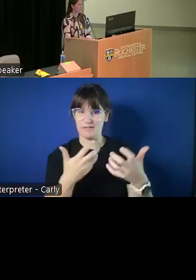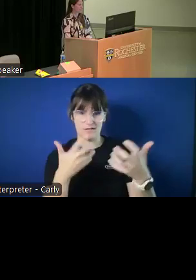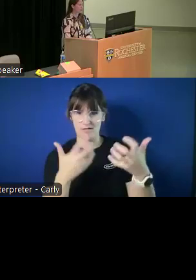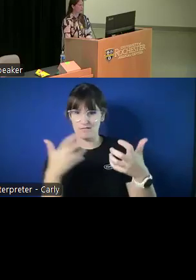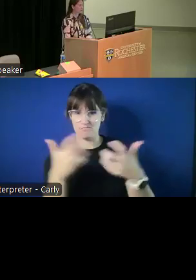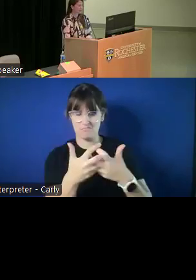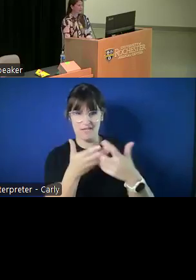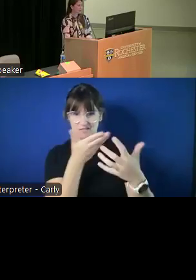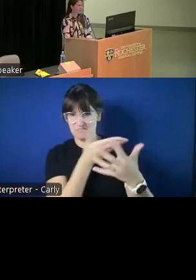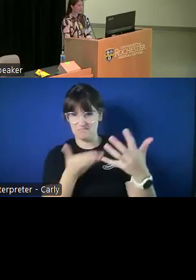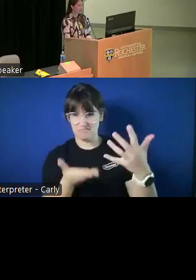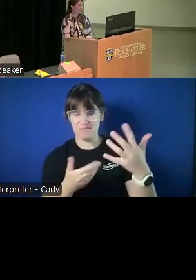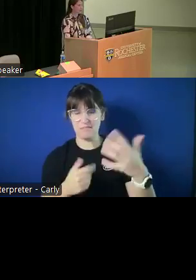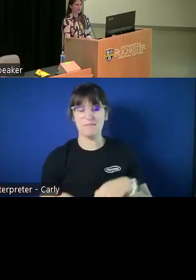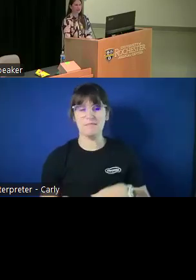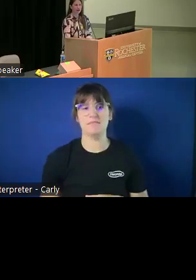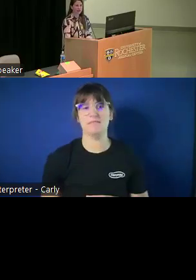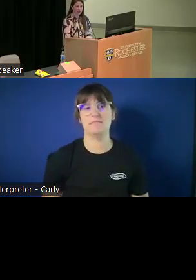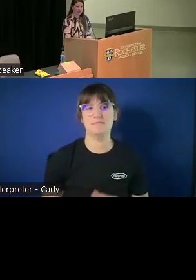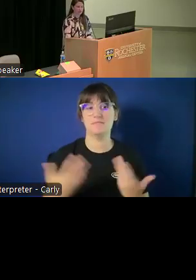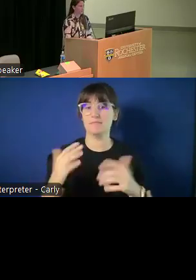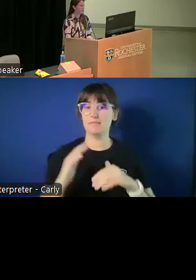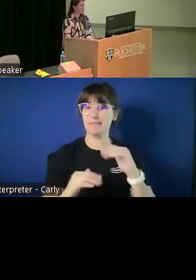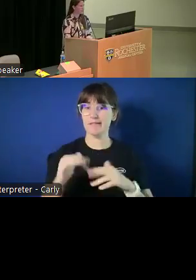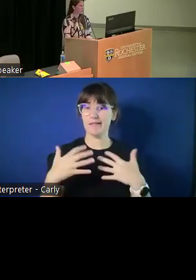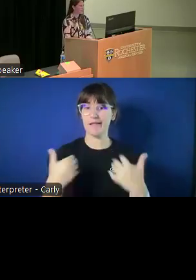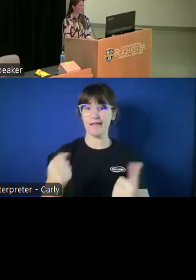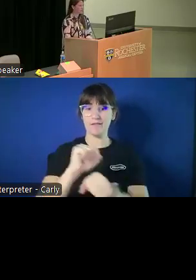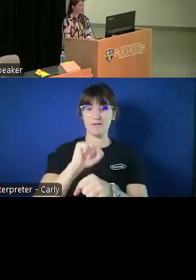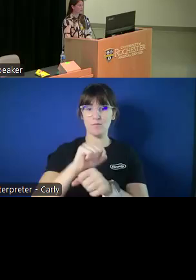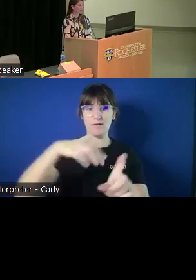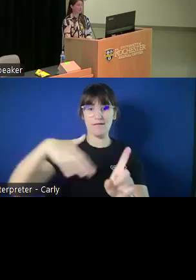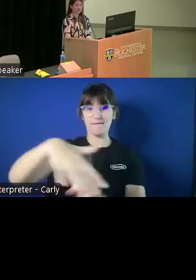um you know for example they talk about building a healthy work environment a place where folks feel